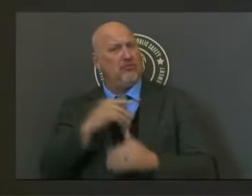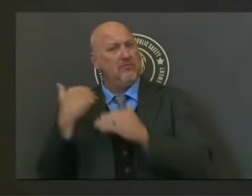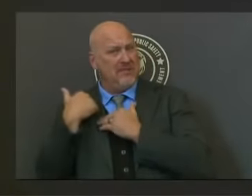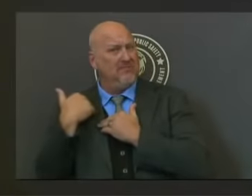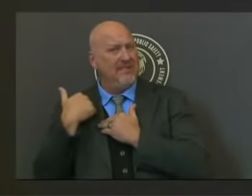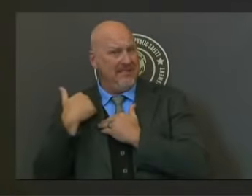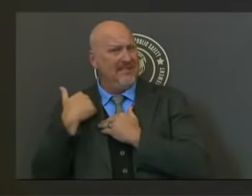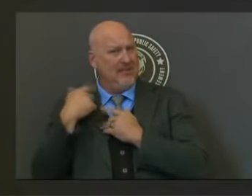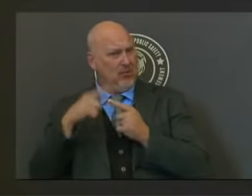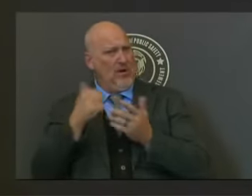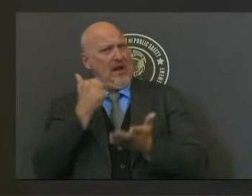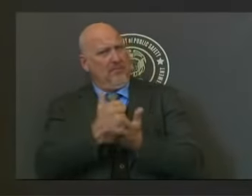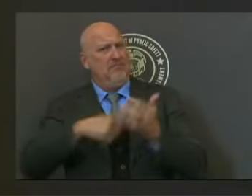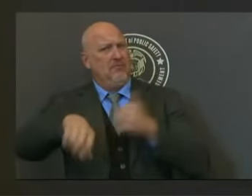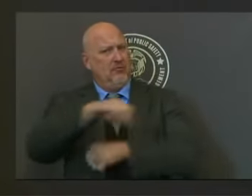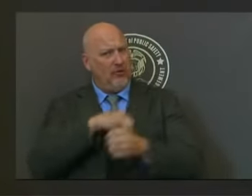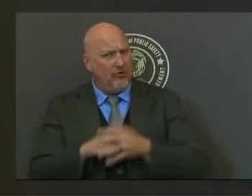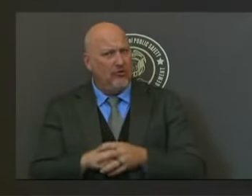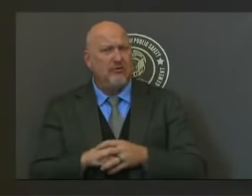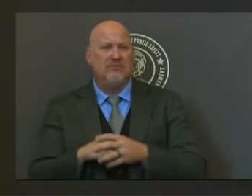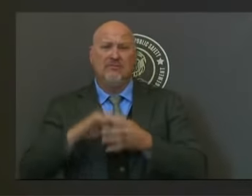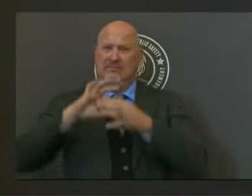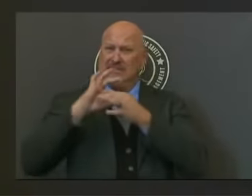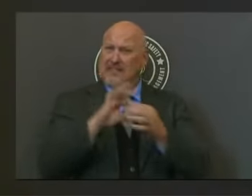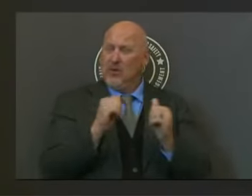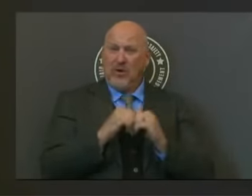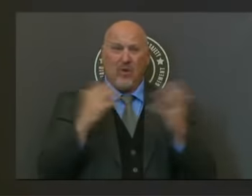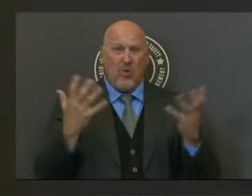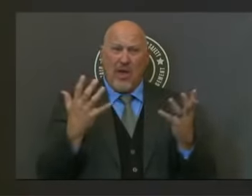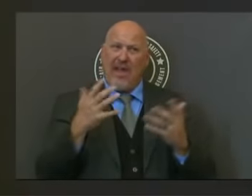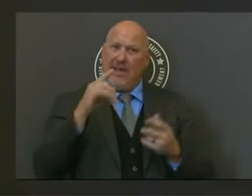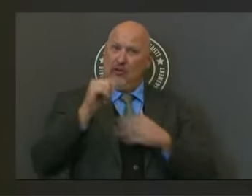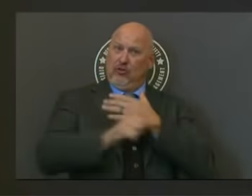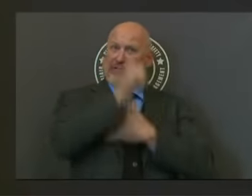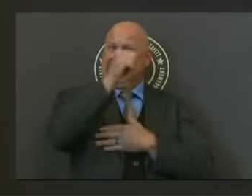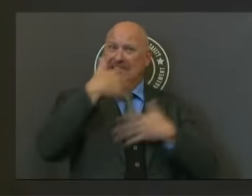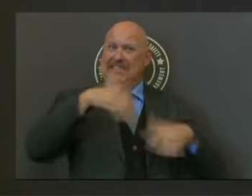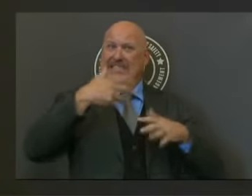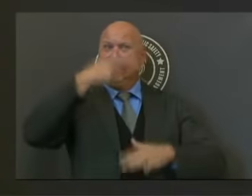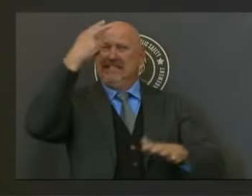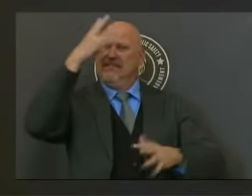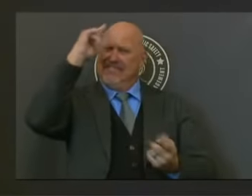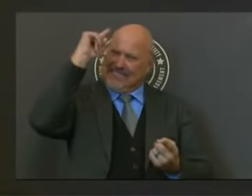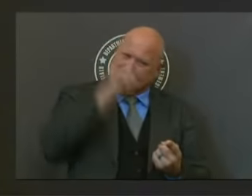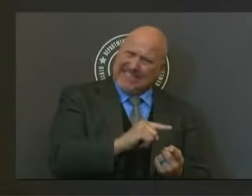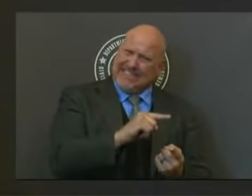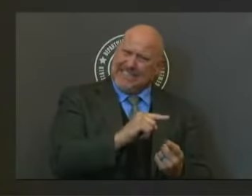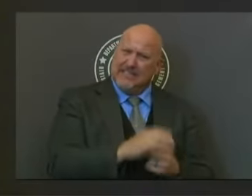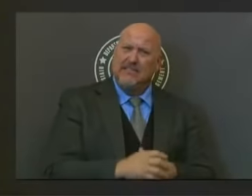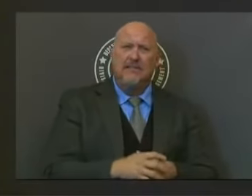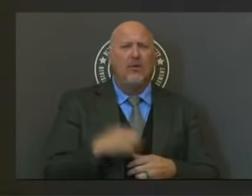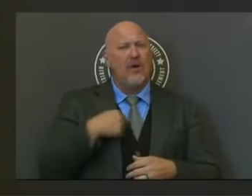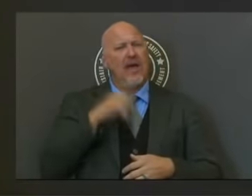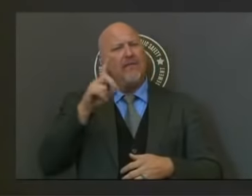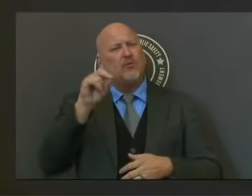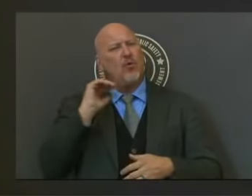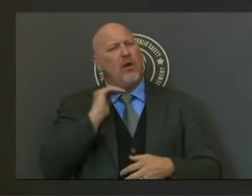risk I minimize the risks as best we